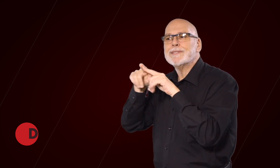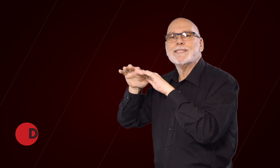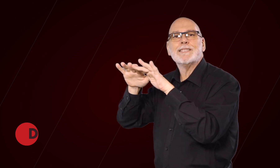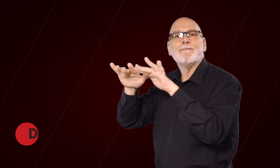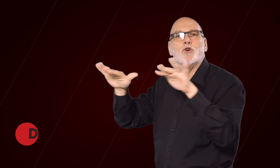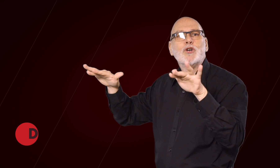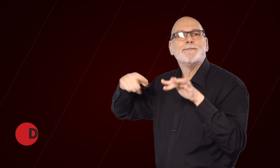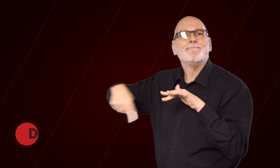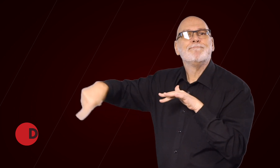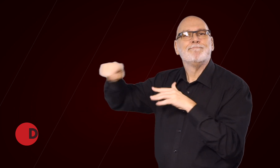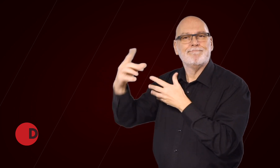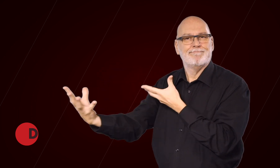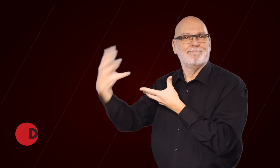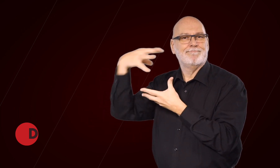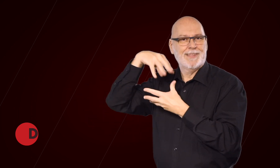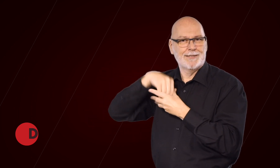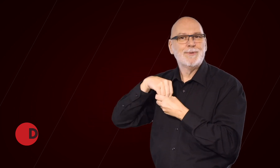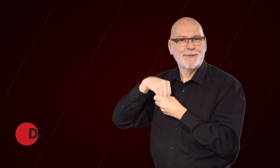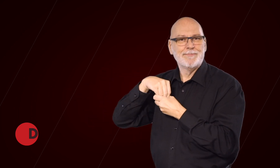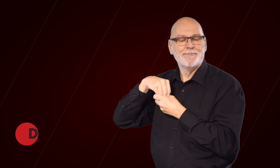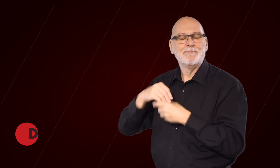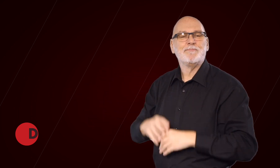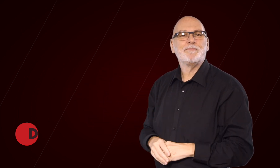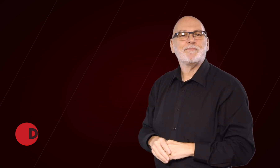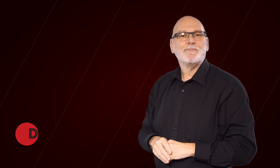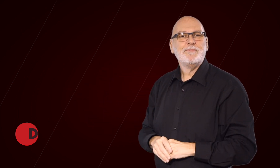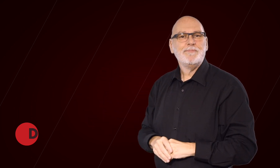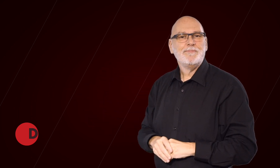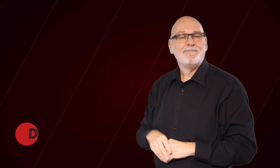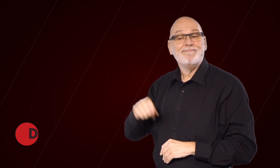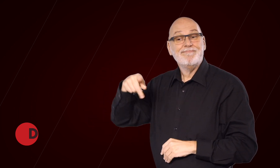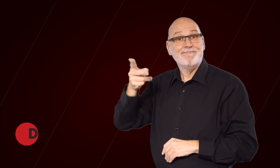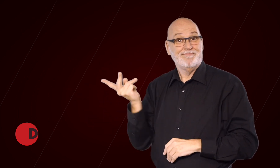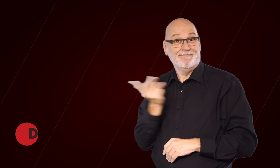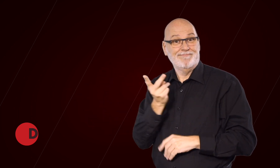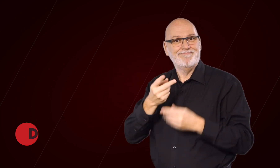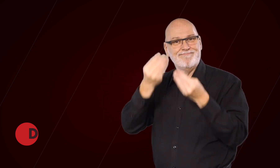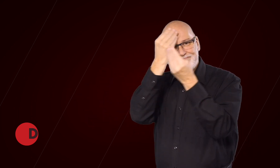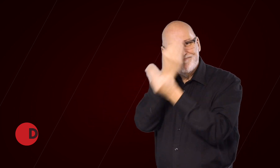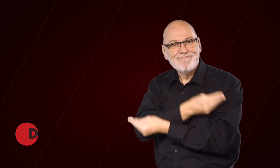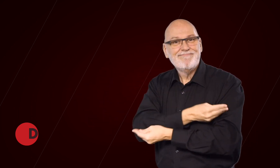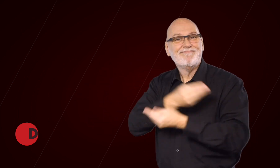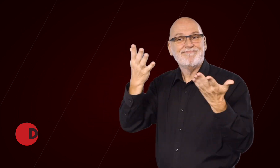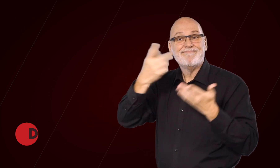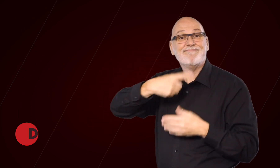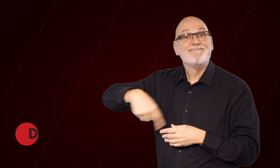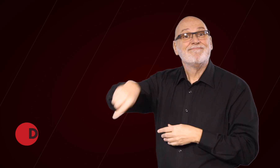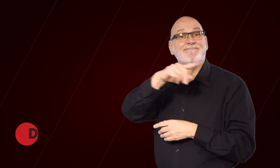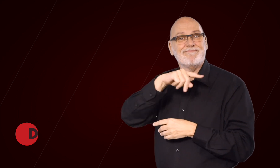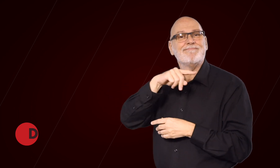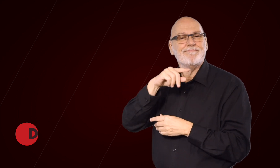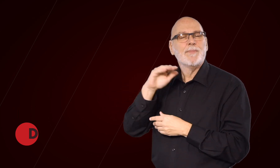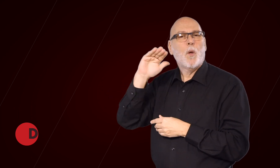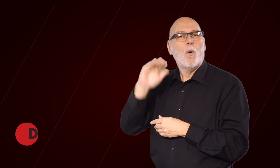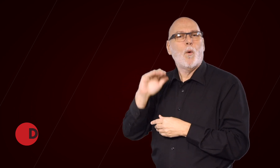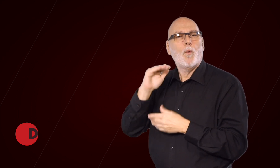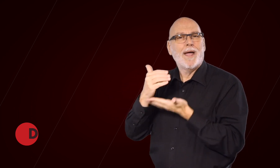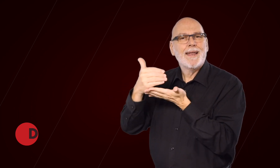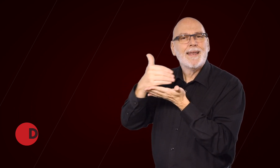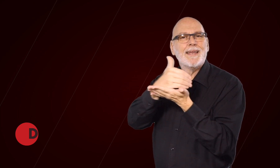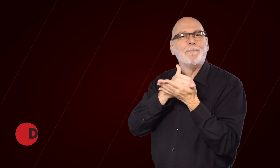low-income renters across Canada can apply for one-time reimbursement